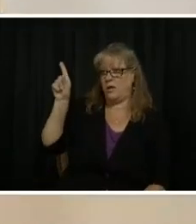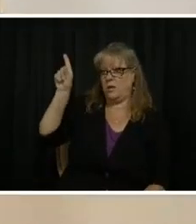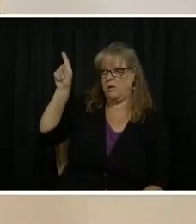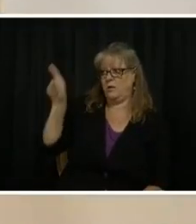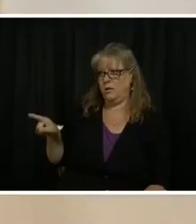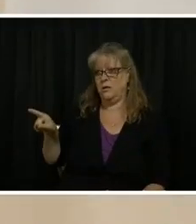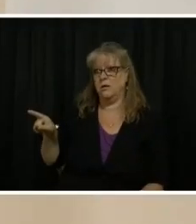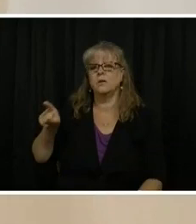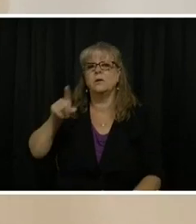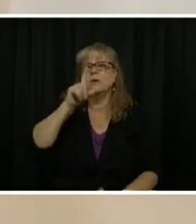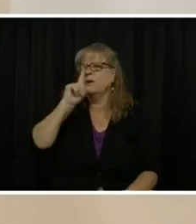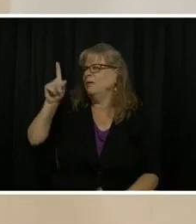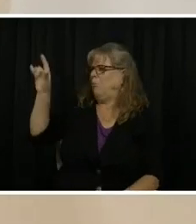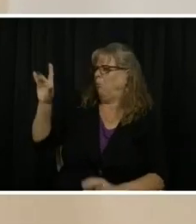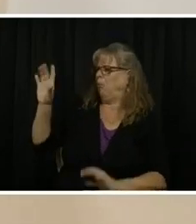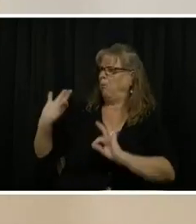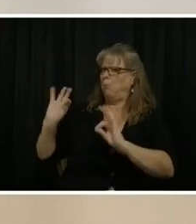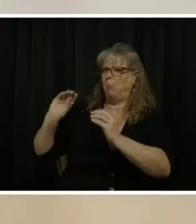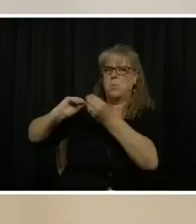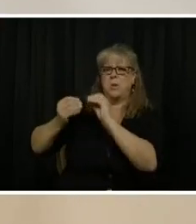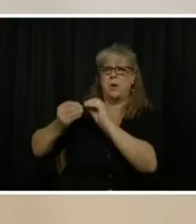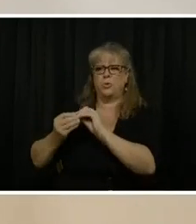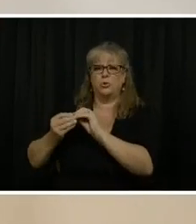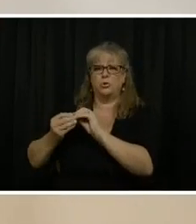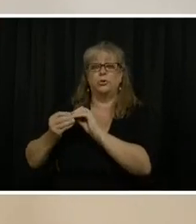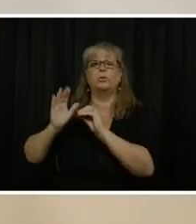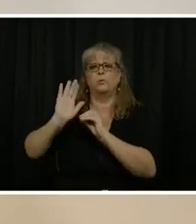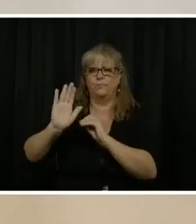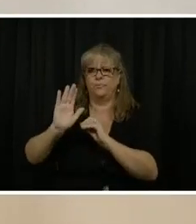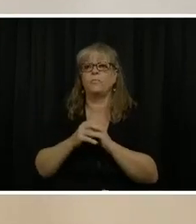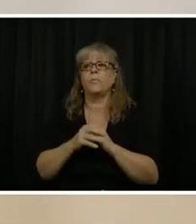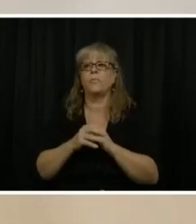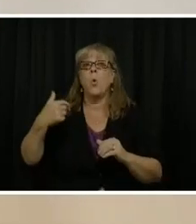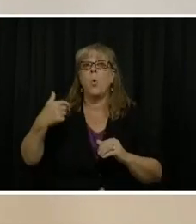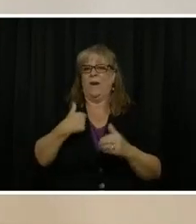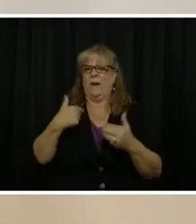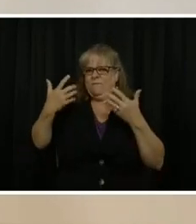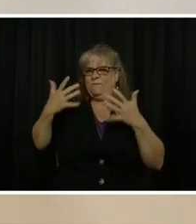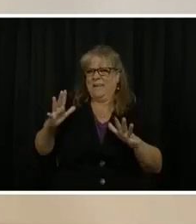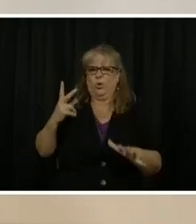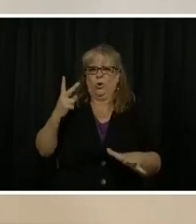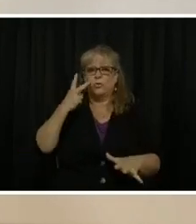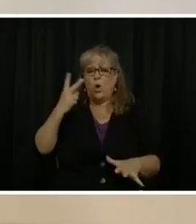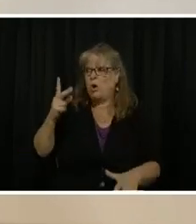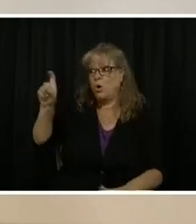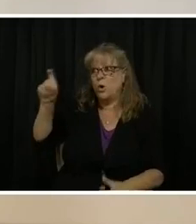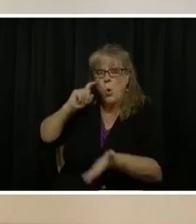AS WE TAKE A LOOK AT TODAY'S DATA, I WANT TO FOCUS NOT JUST